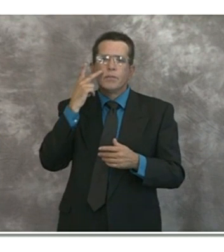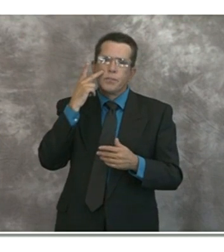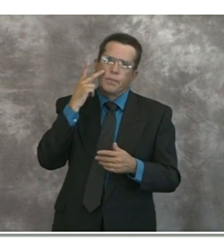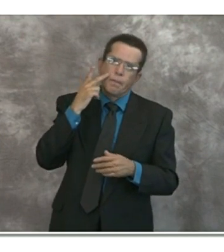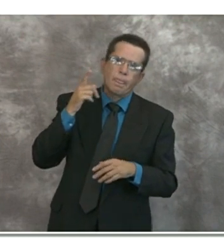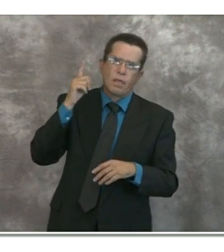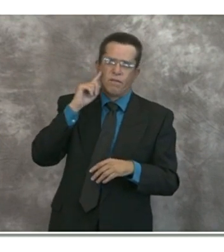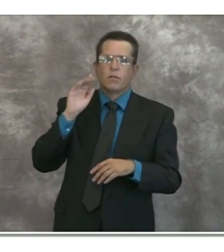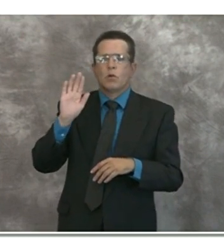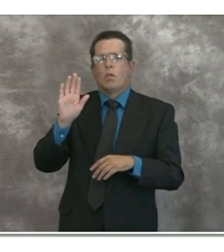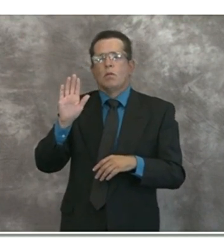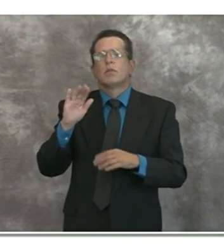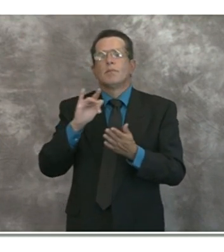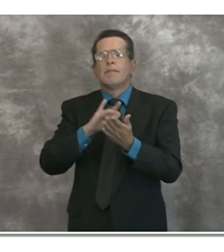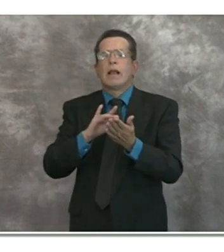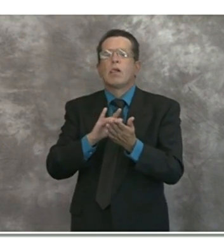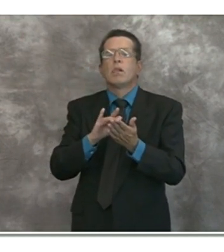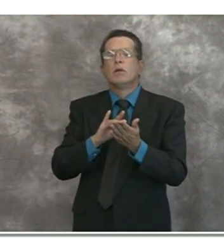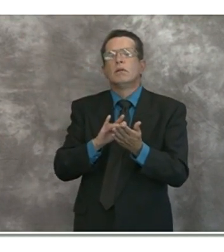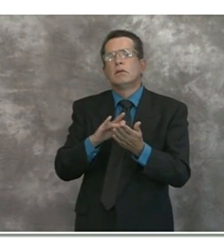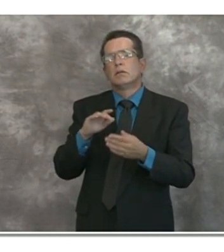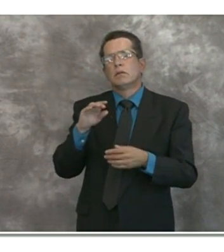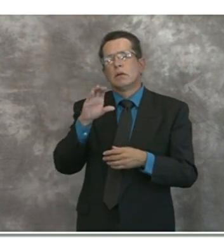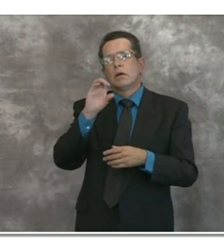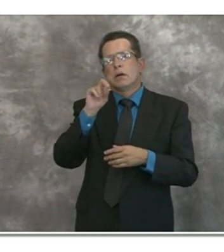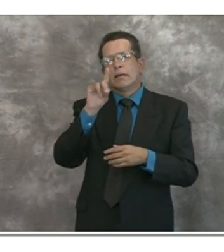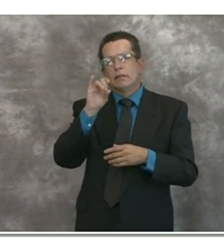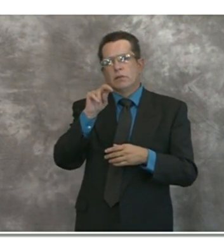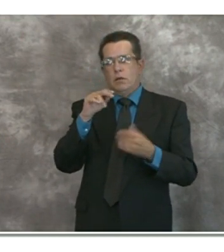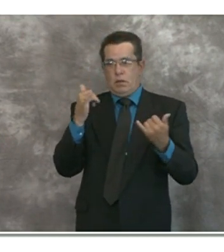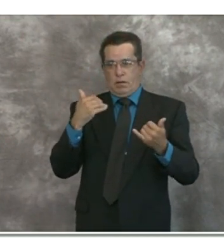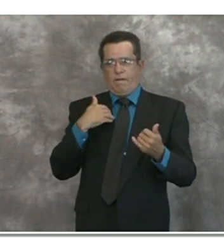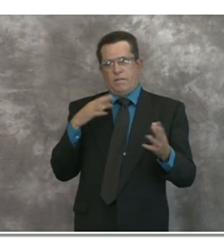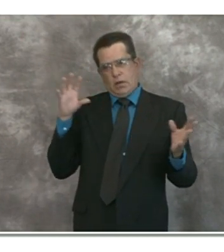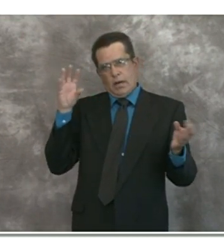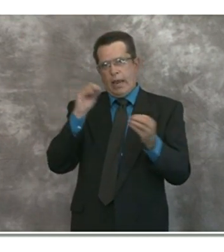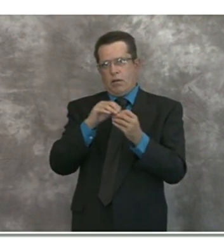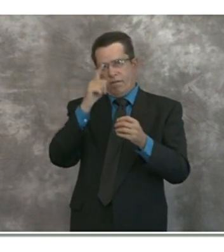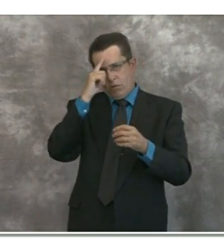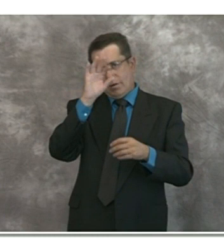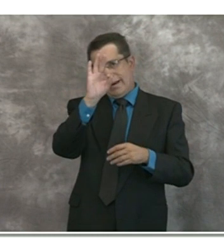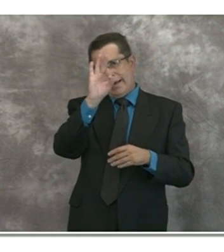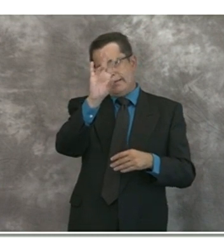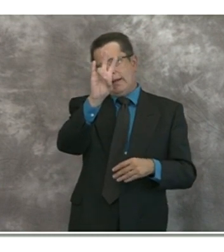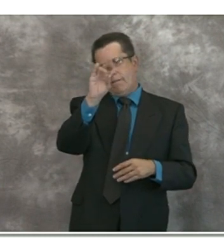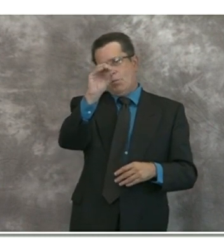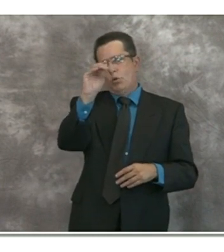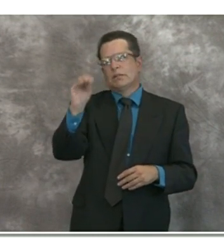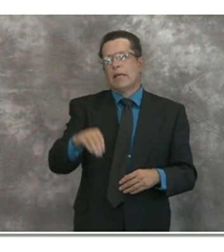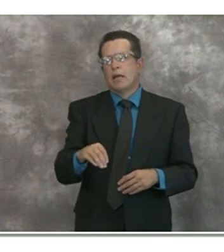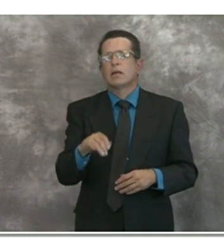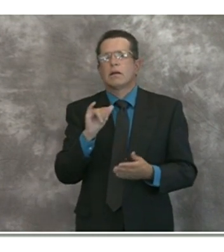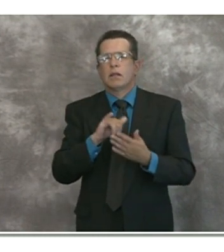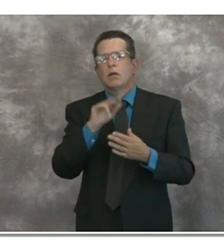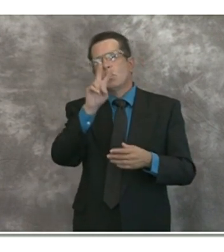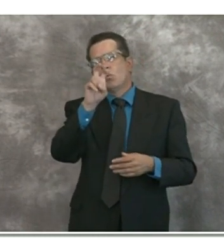CONDITIONS WHICH IS 4%. AND CASE IS STILL PENDING INFORMATION REGARDING